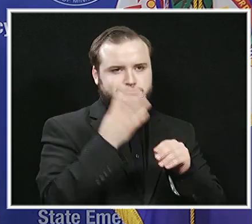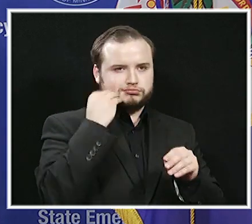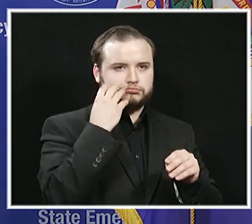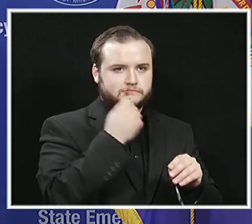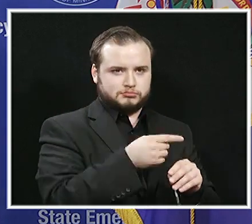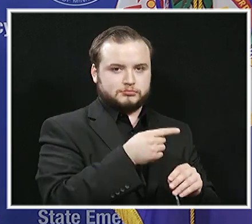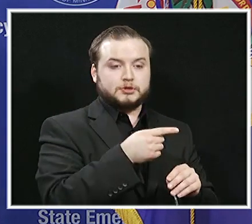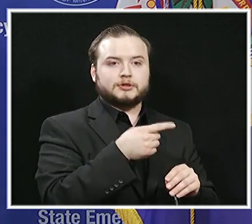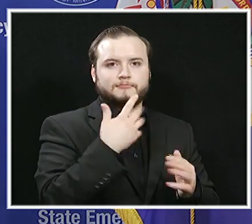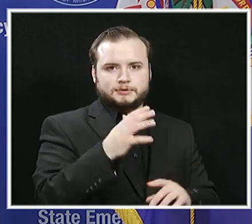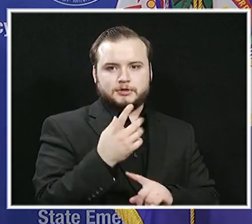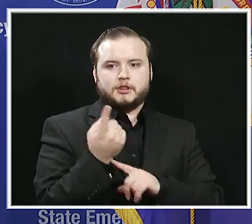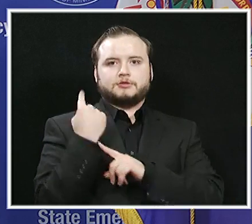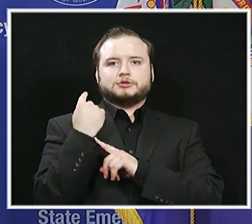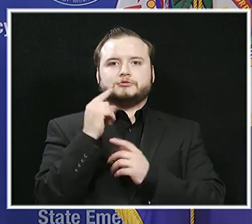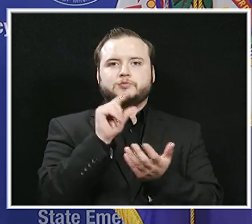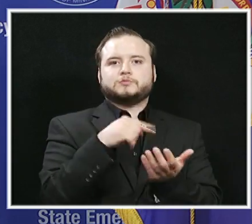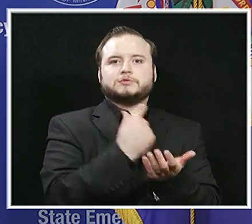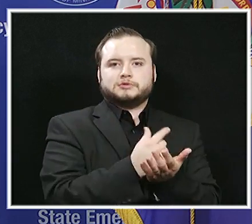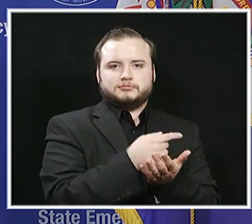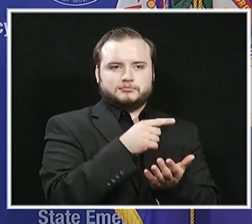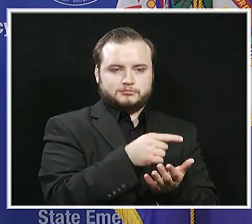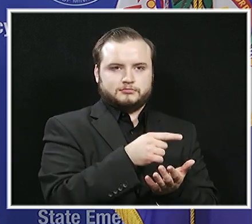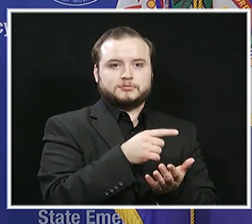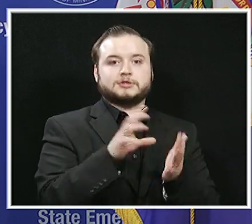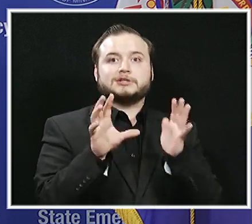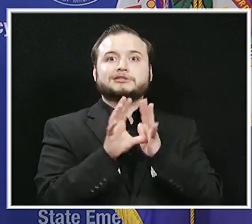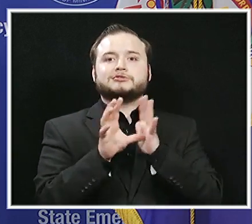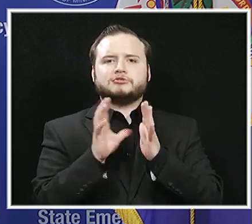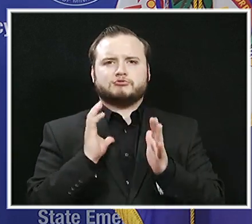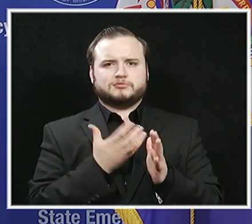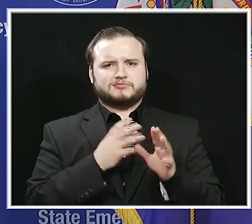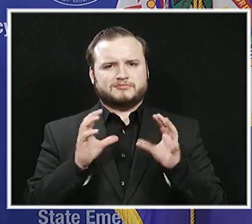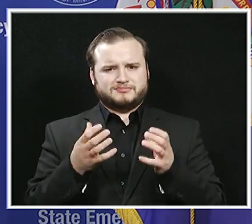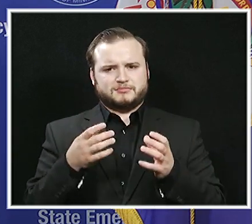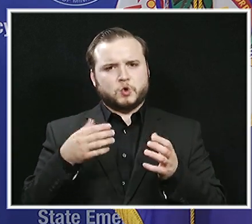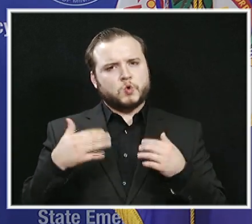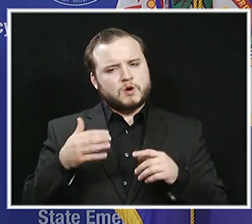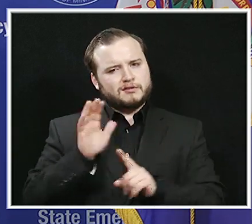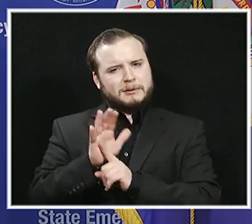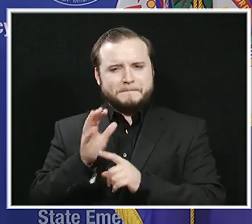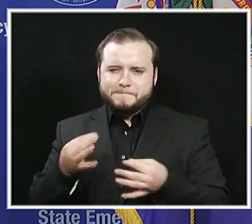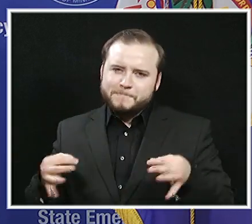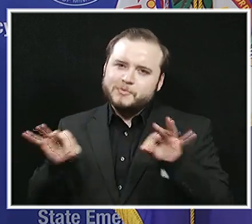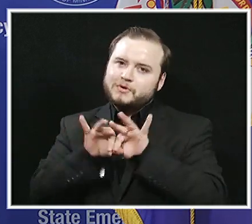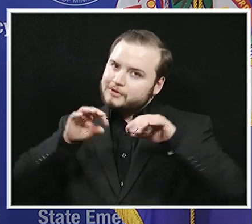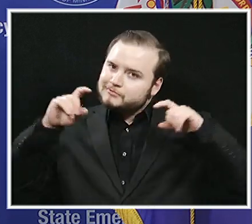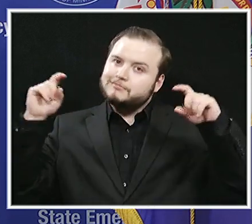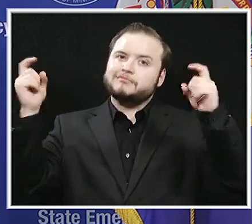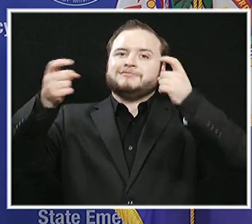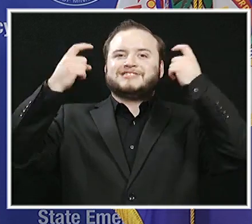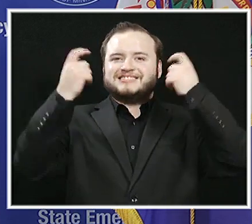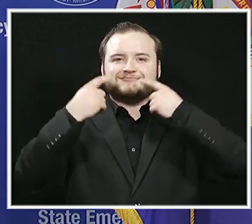is spending an inordinate amount of time on this because I think Gwen is internalizing this very much